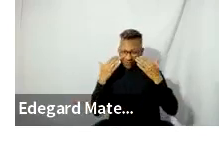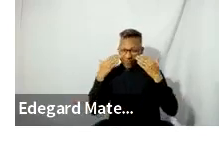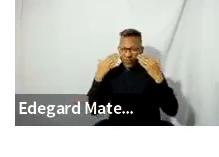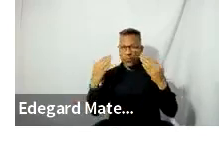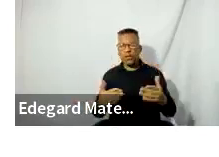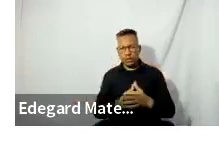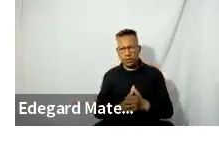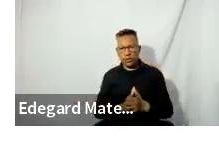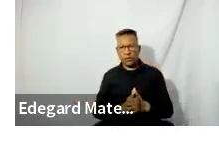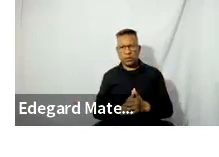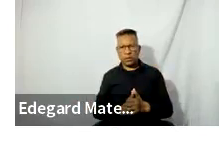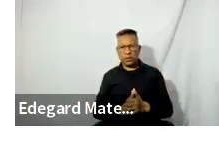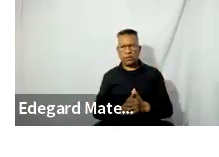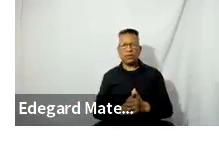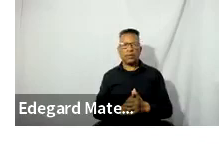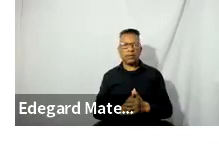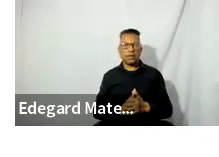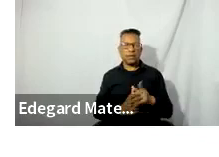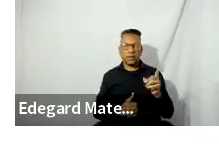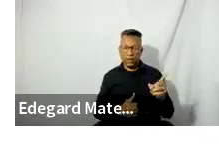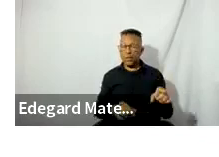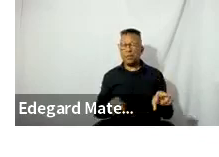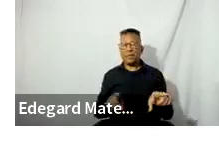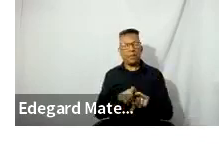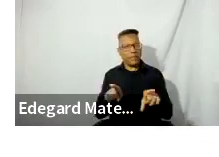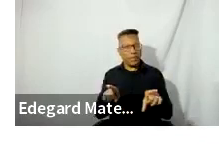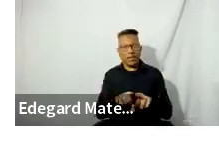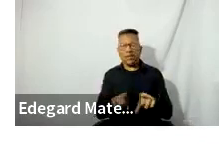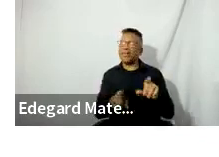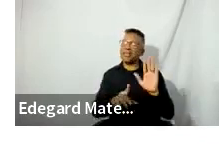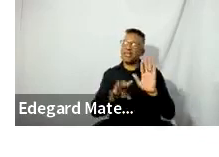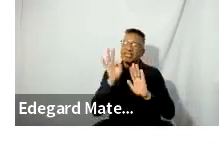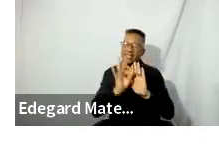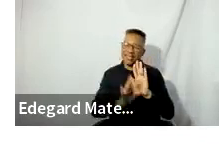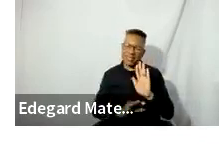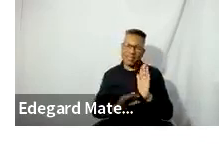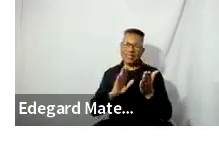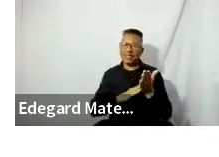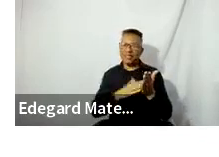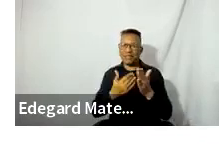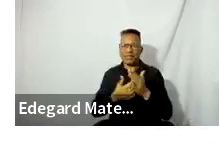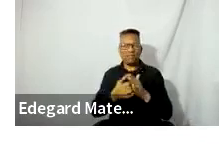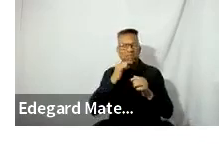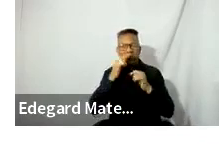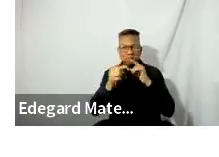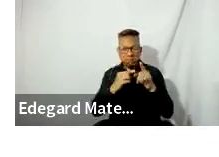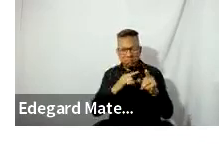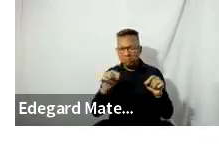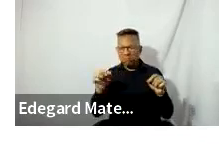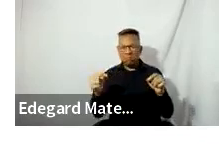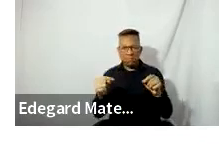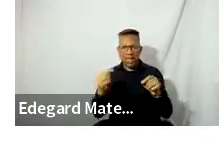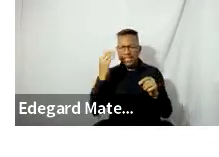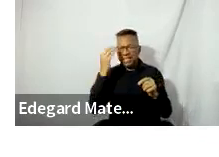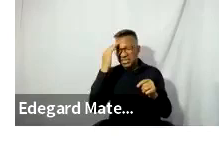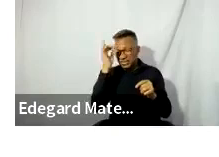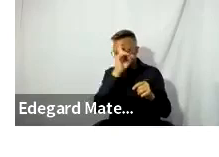zation. The translation is awful, though how's he's , as he's known he says This is the most general the most general formulation of the holy e idea